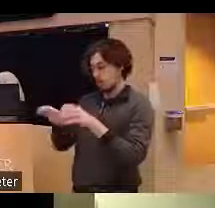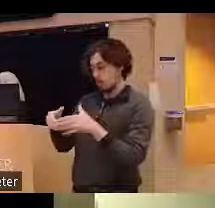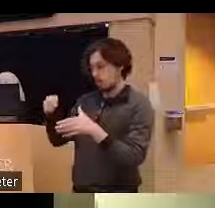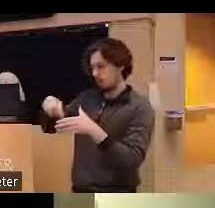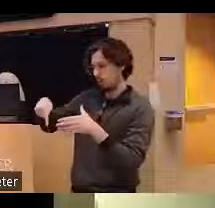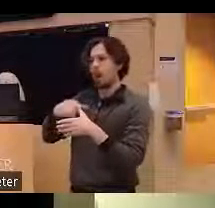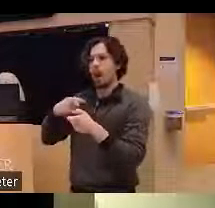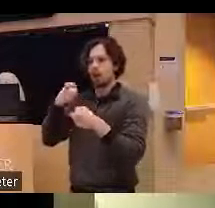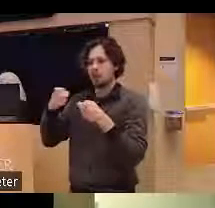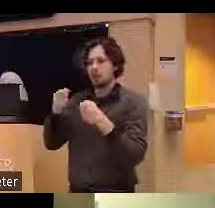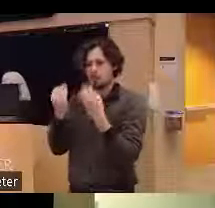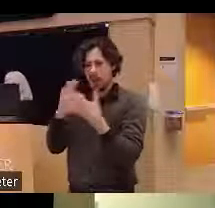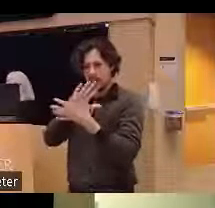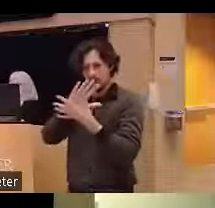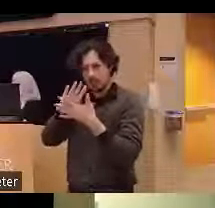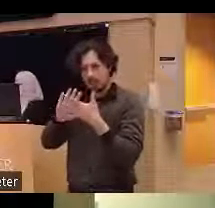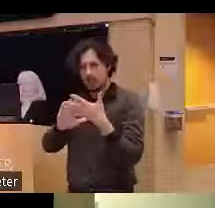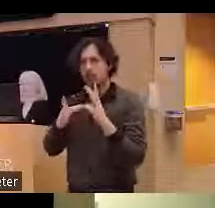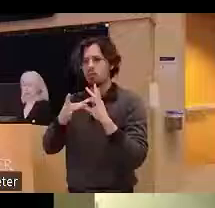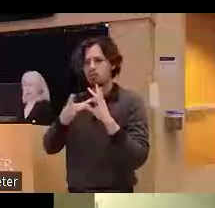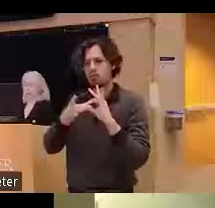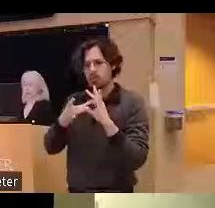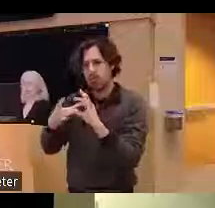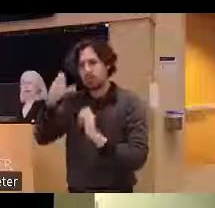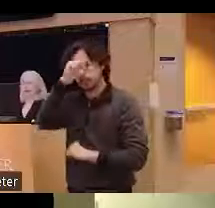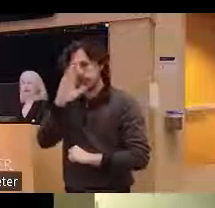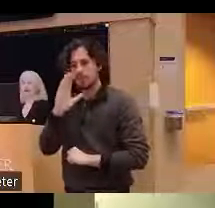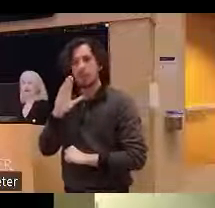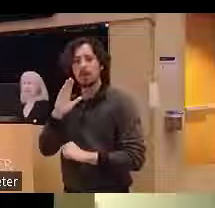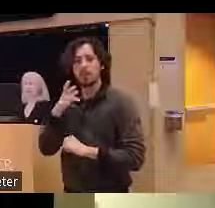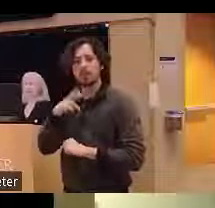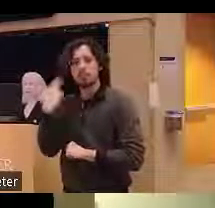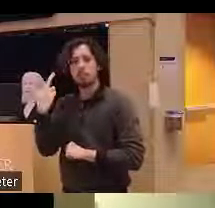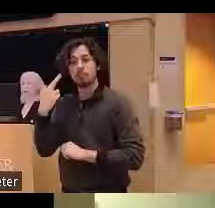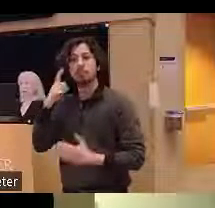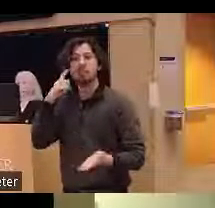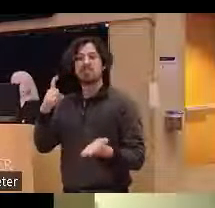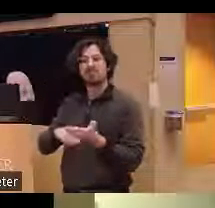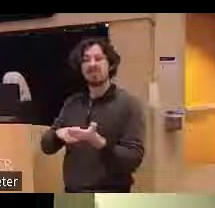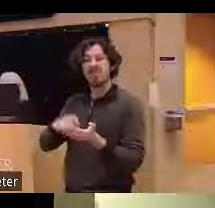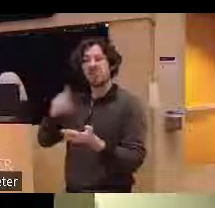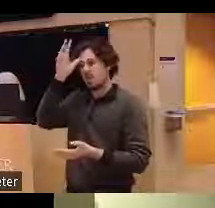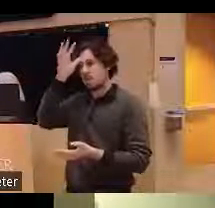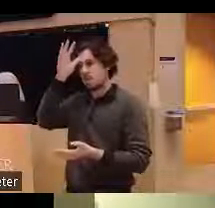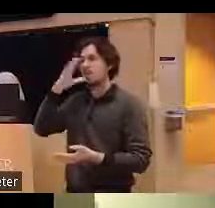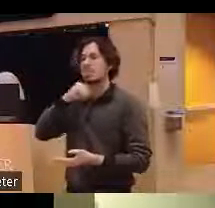could be related to the risk for schizophrenia and found paternal age was quite separate one does